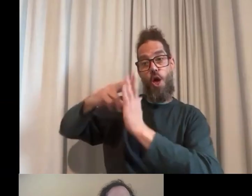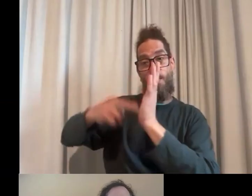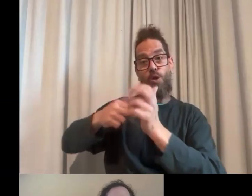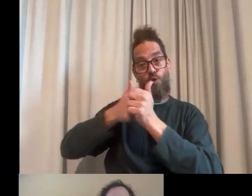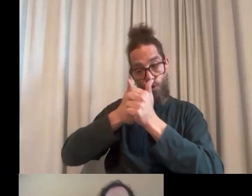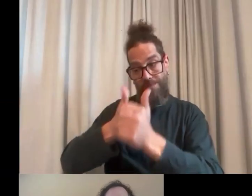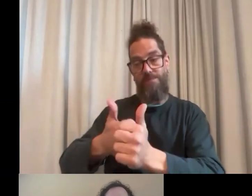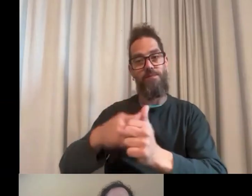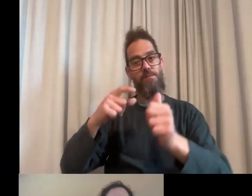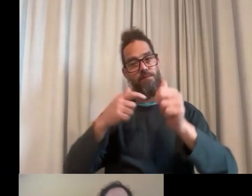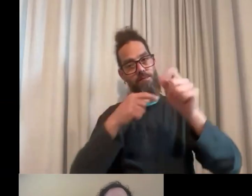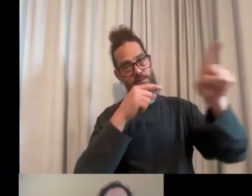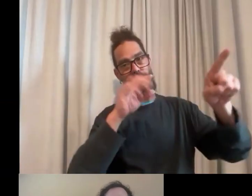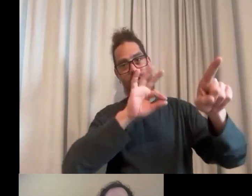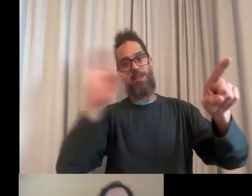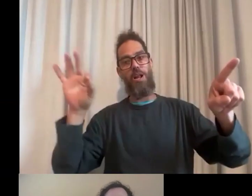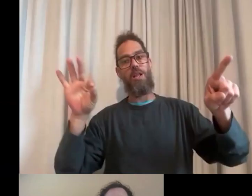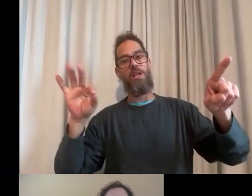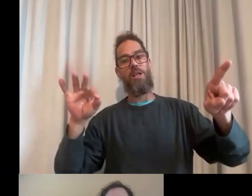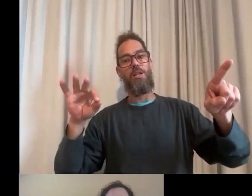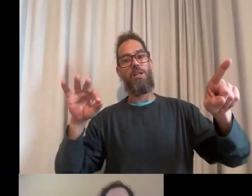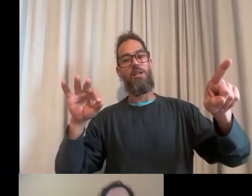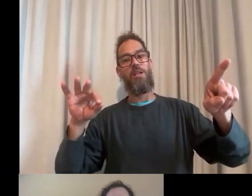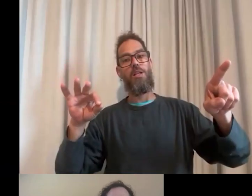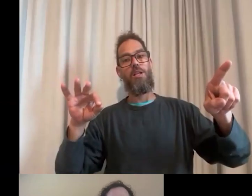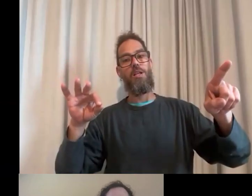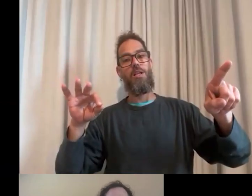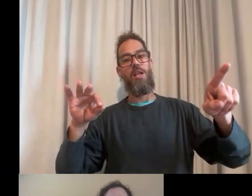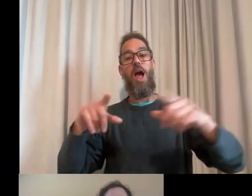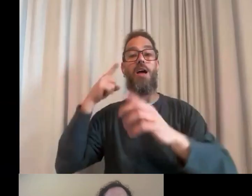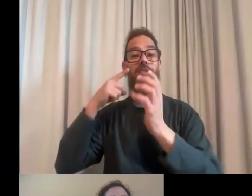So for example, in banking, even if your largest--